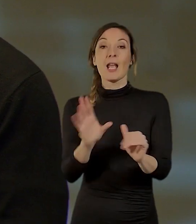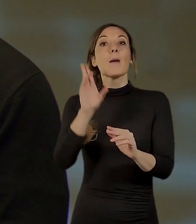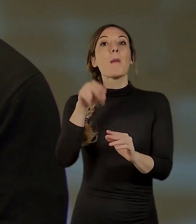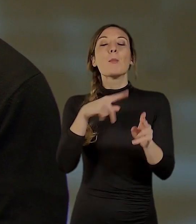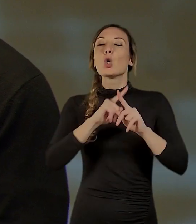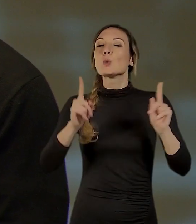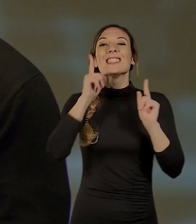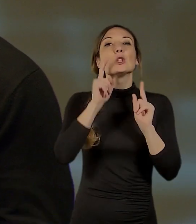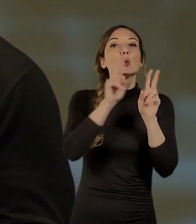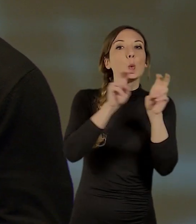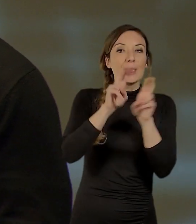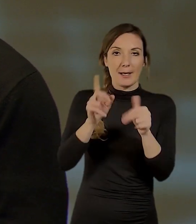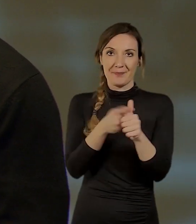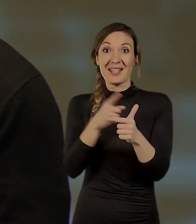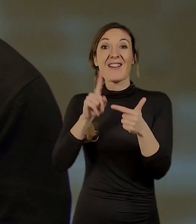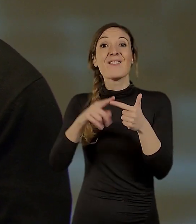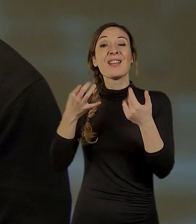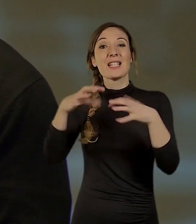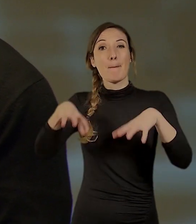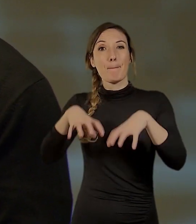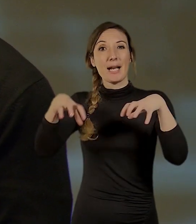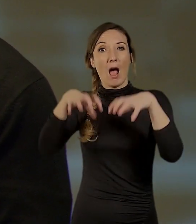Our main neighbor is Komořanská Street on one side,